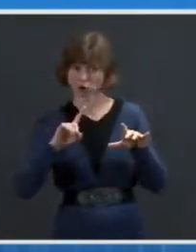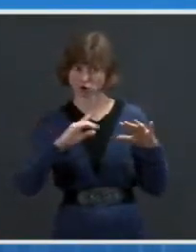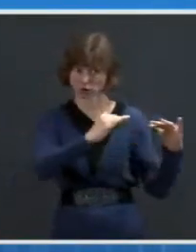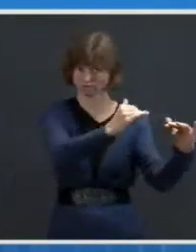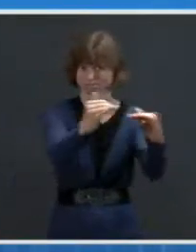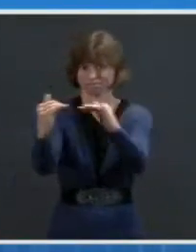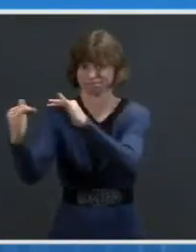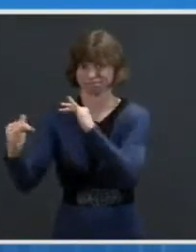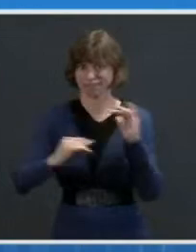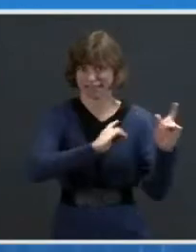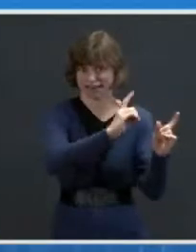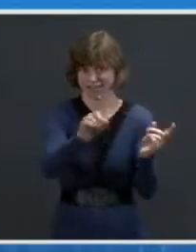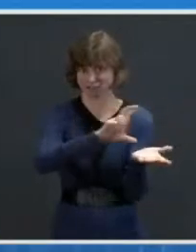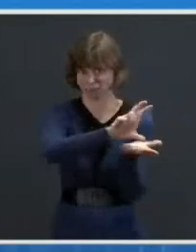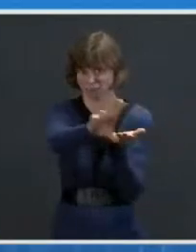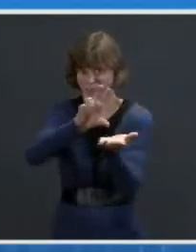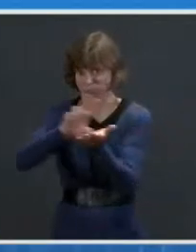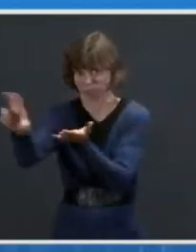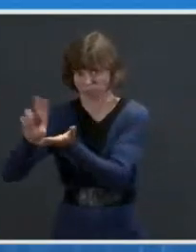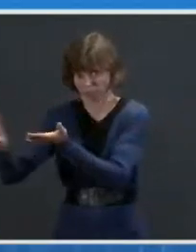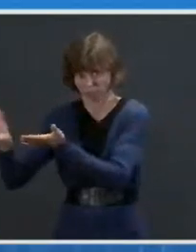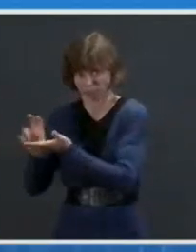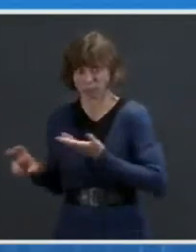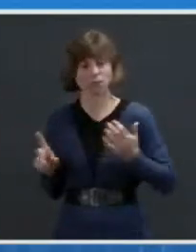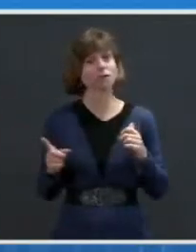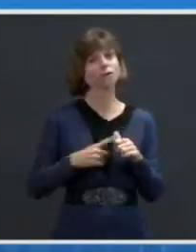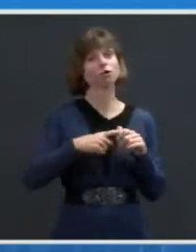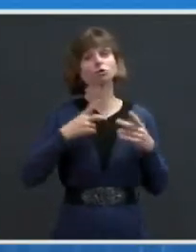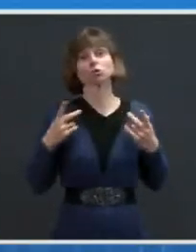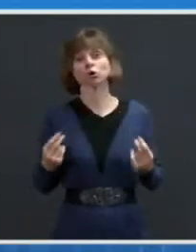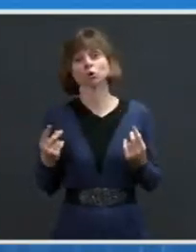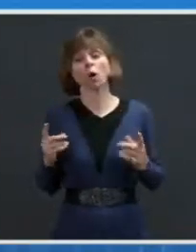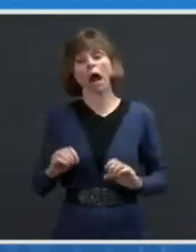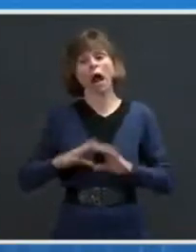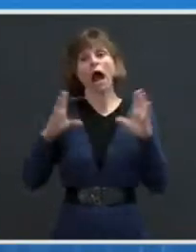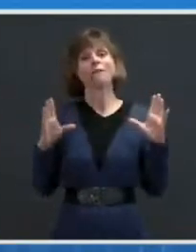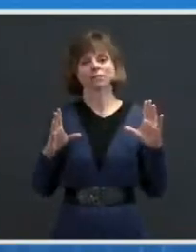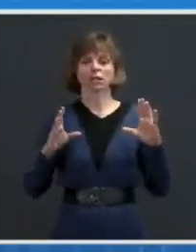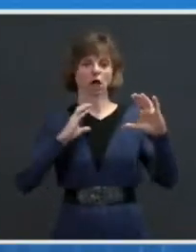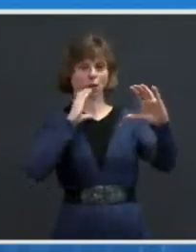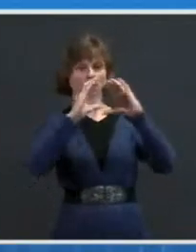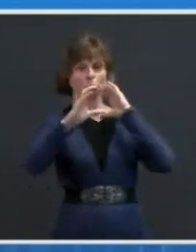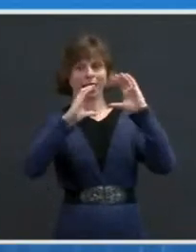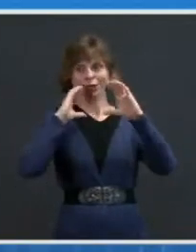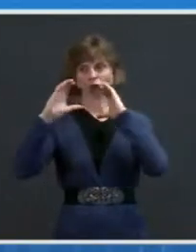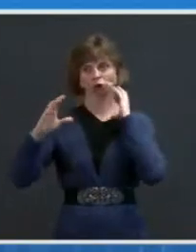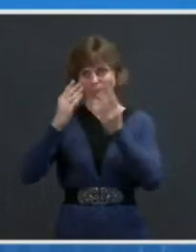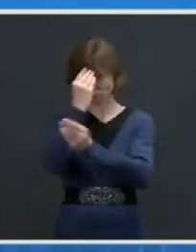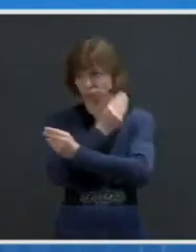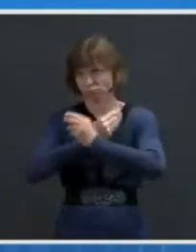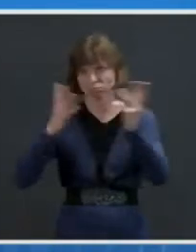ACTION AS DR. NUNEZ-SMITH SAID